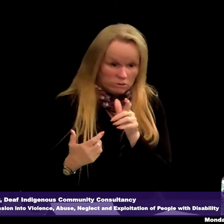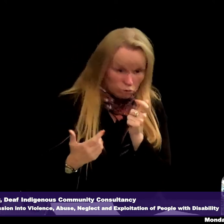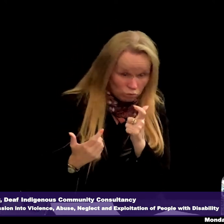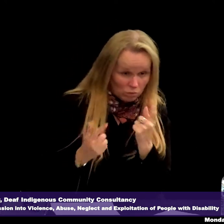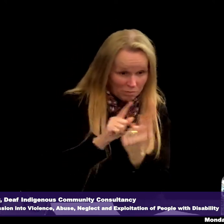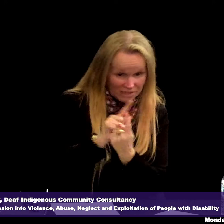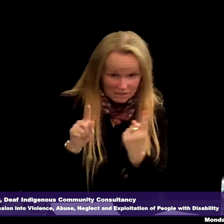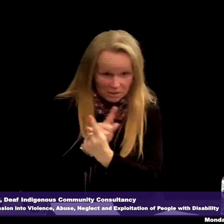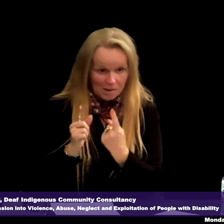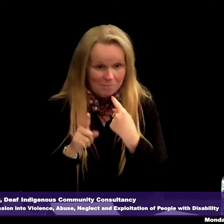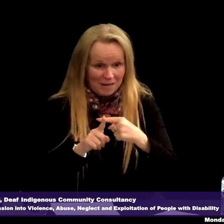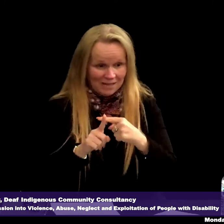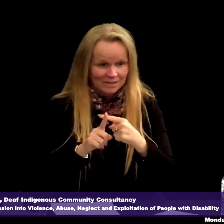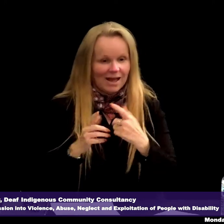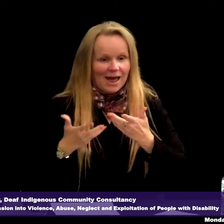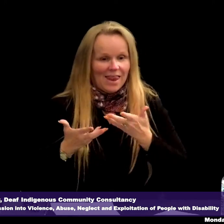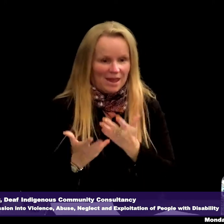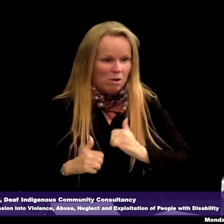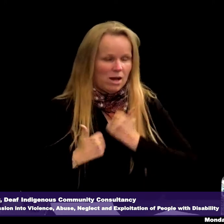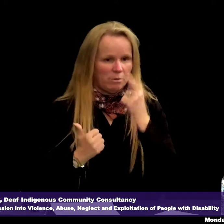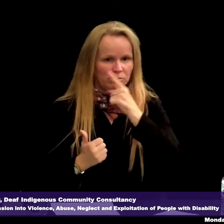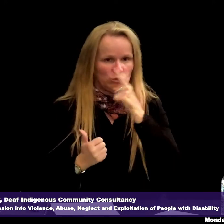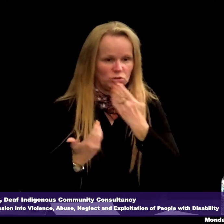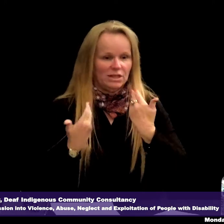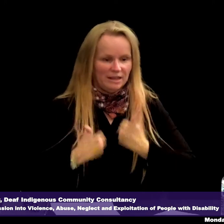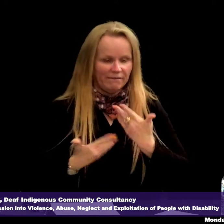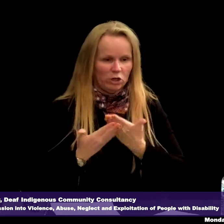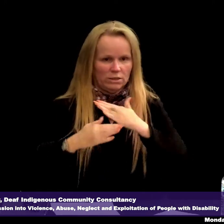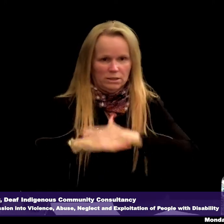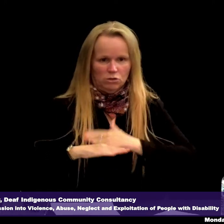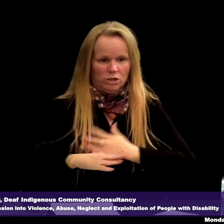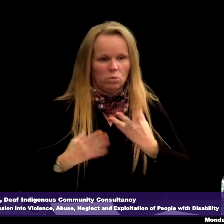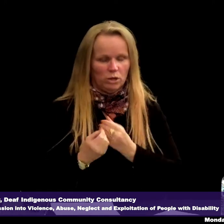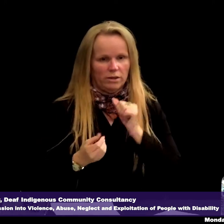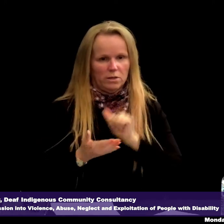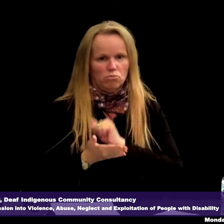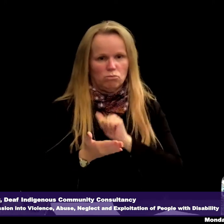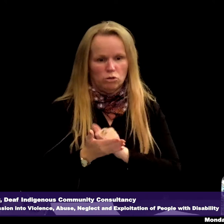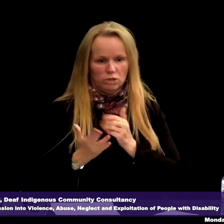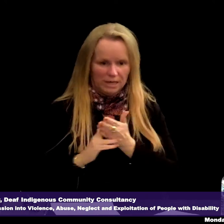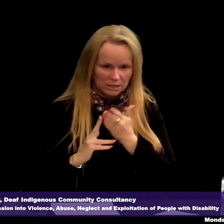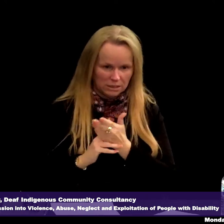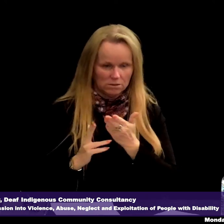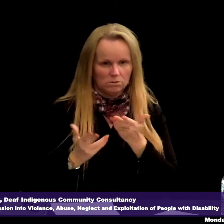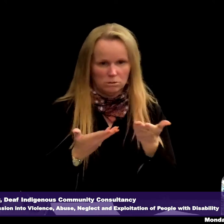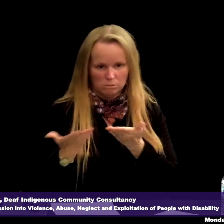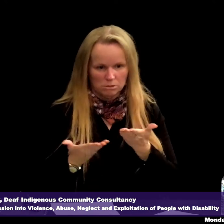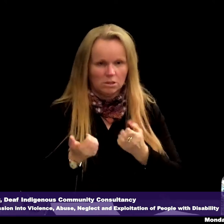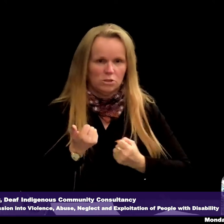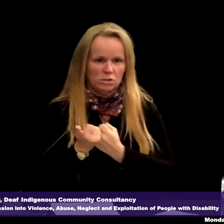fit our needs and to allow our people to live on country with appropriate access to